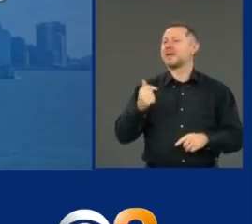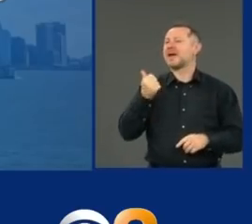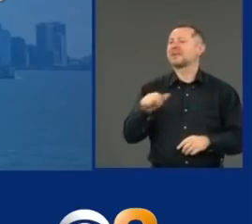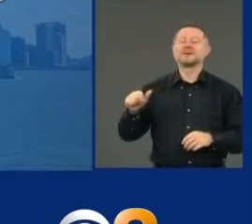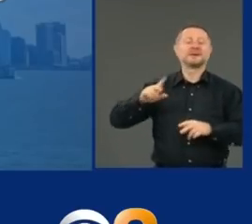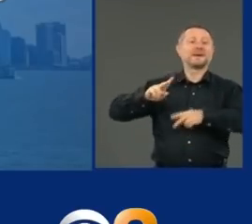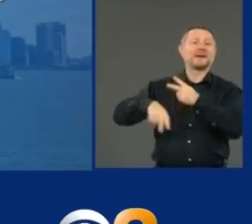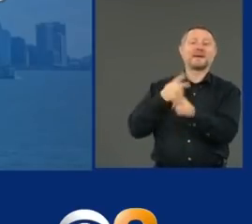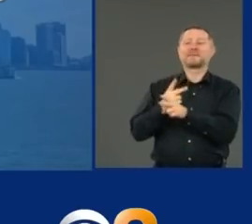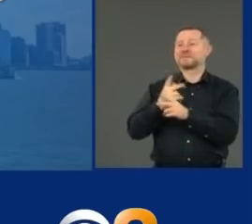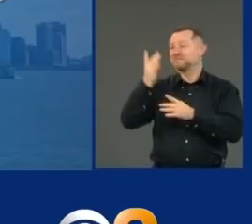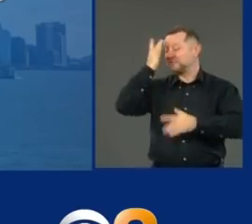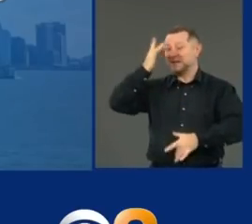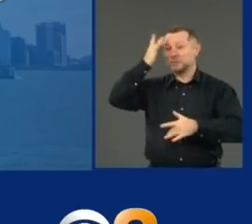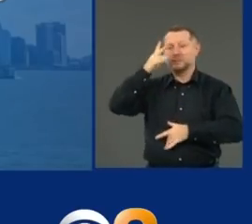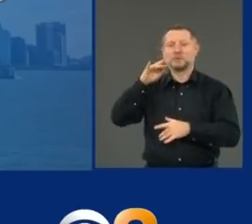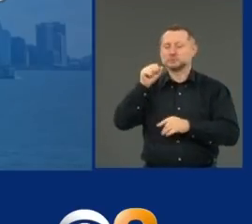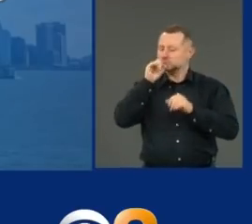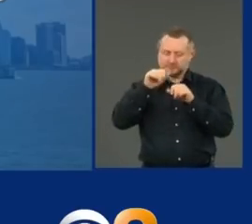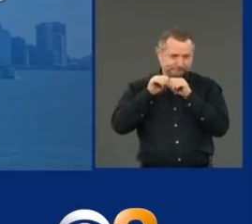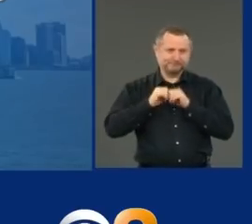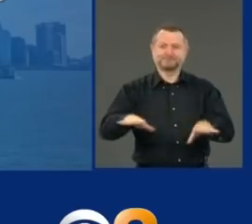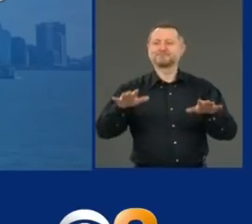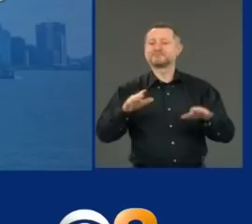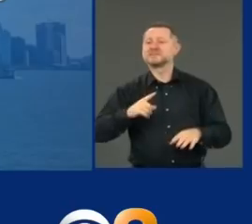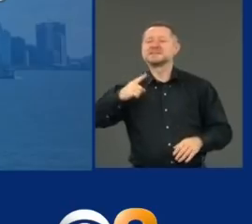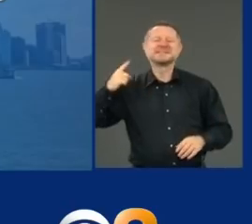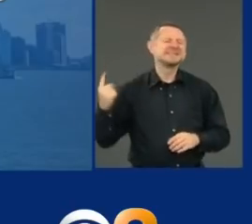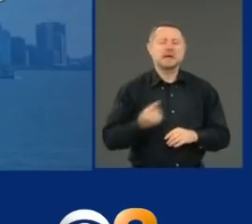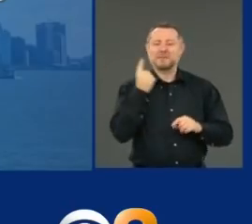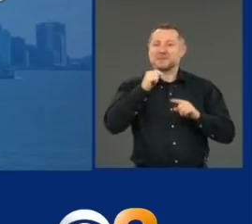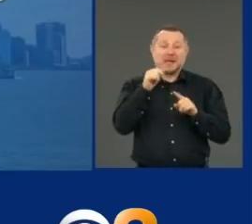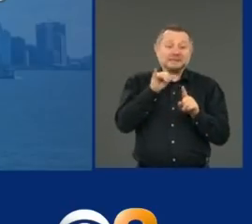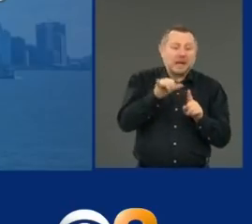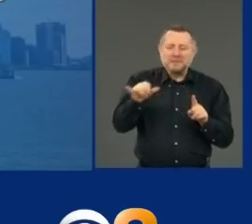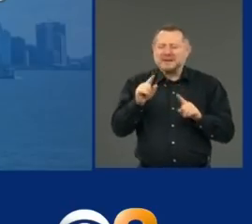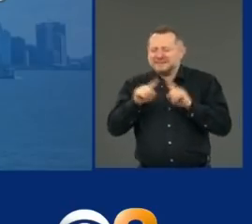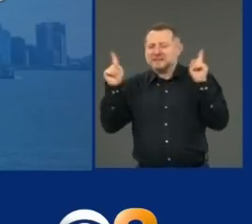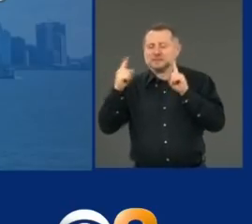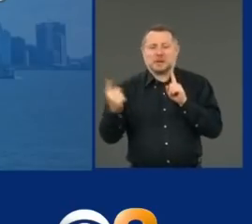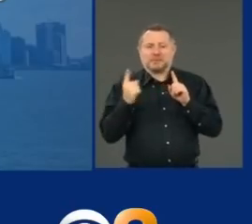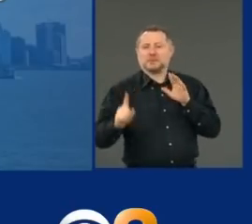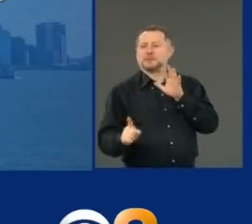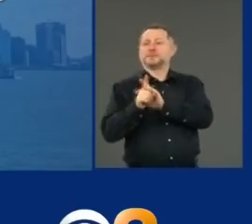NOW. THERE ARE NEW RULES. I BELIEVE THERE WILL BE ANOTHER